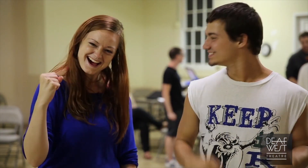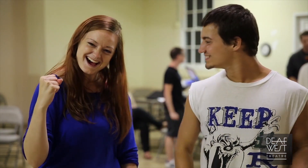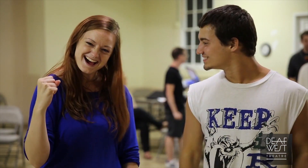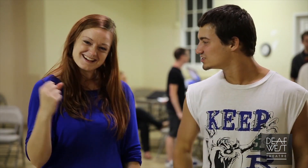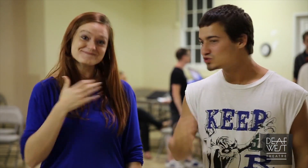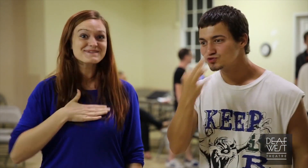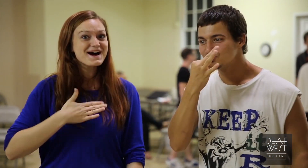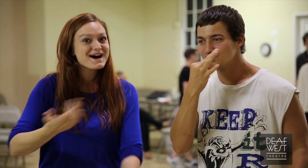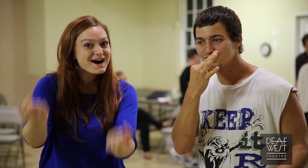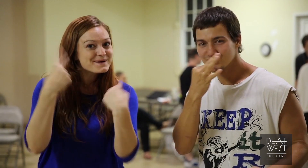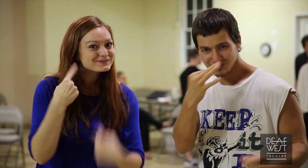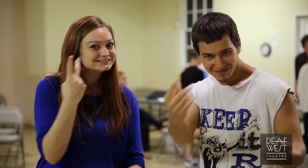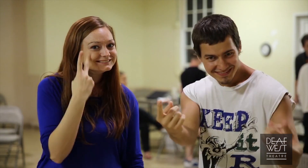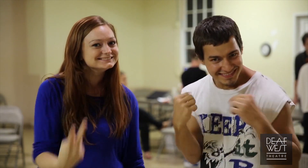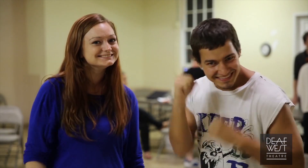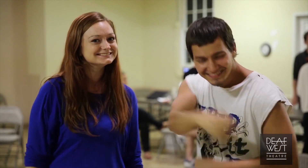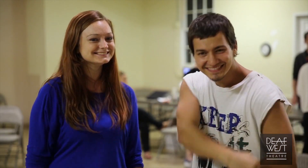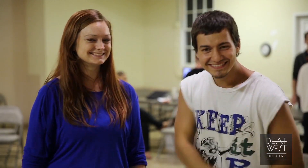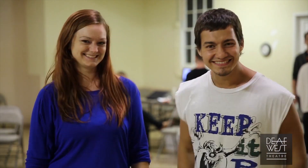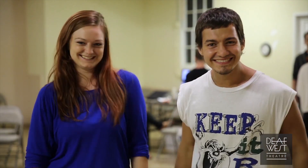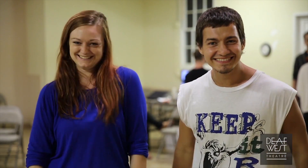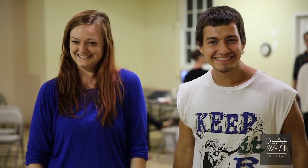It's gonna open soon. Come check us out!